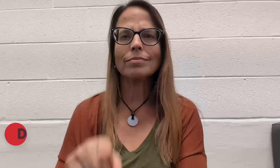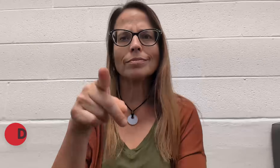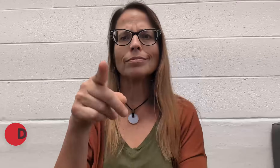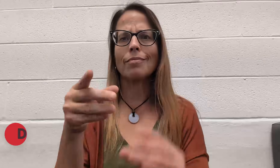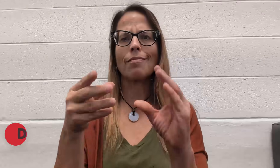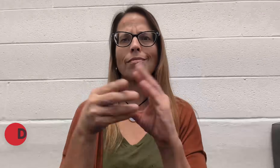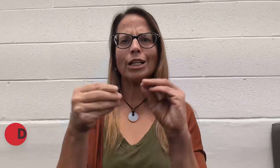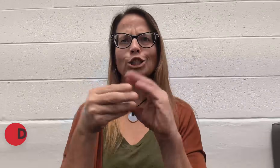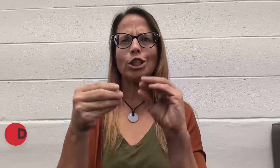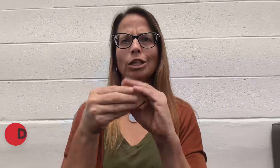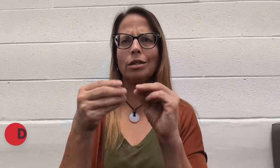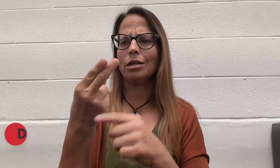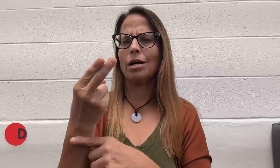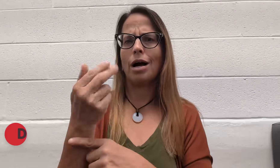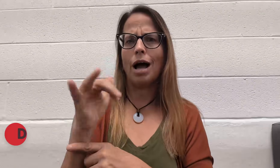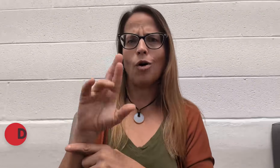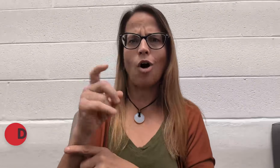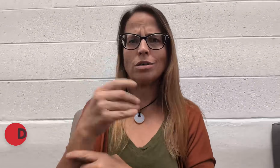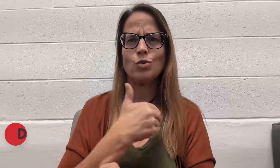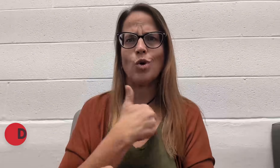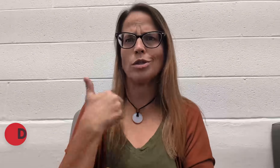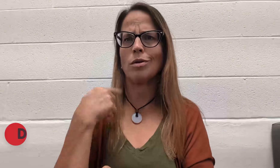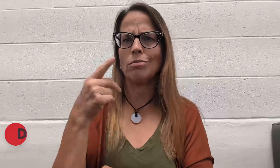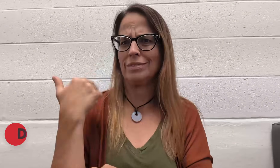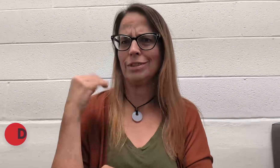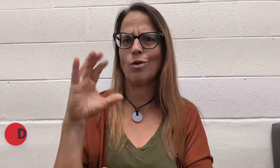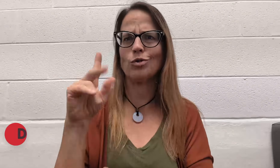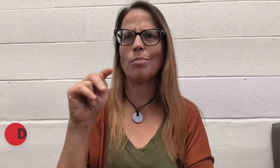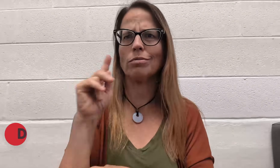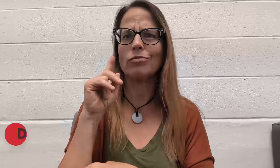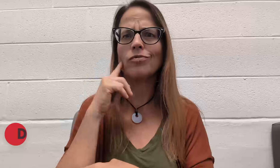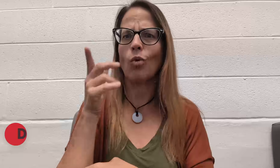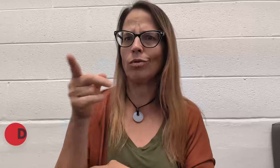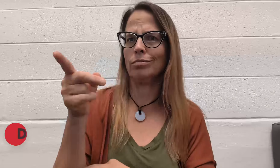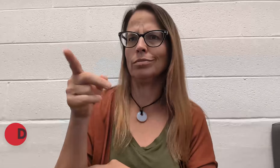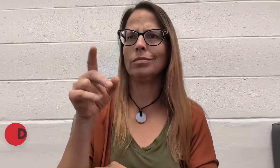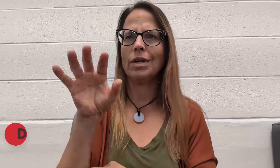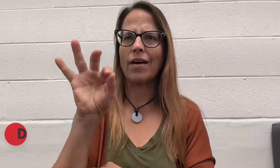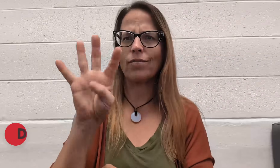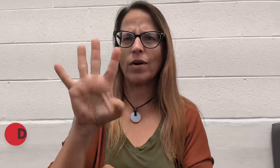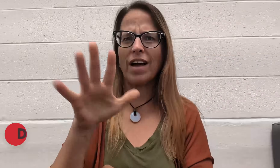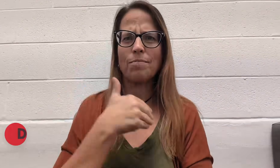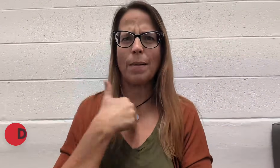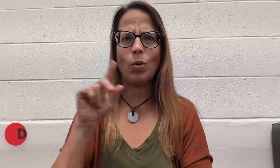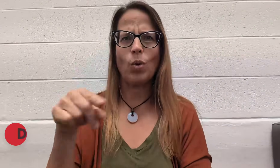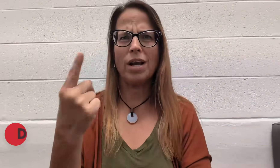You mentioned HYROX Toronto last October was for “F45 members only”.